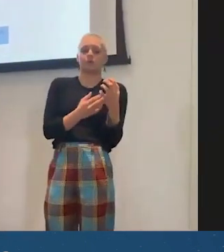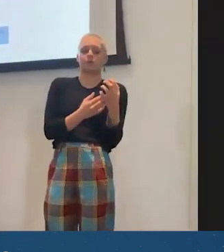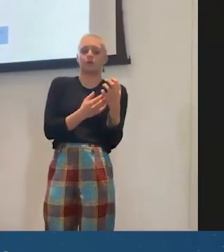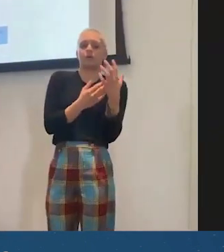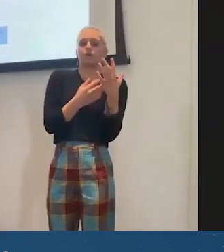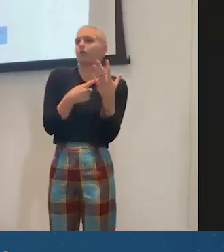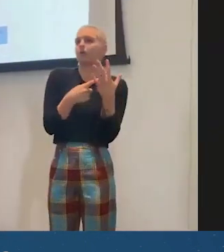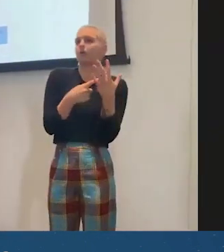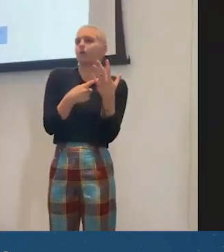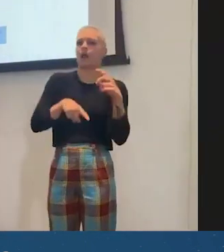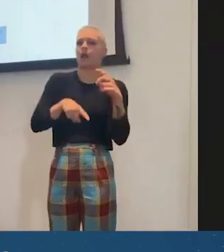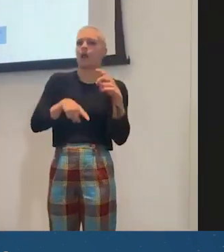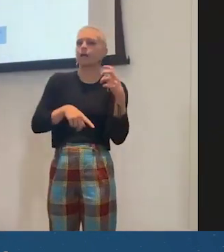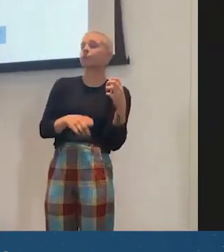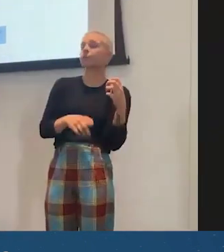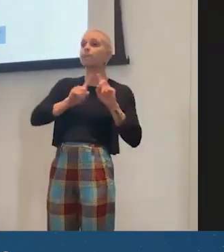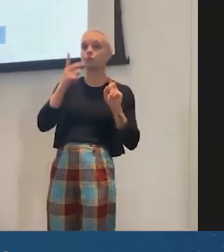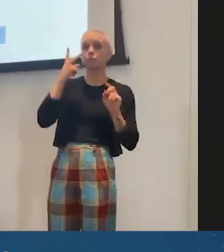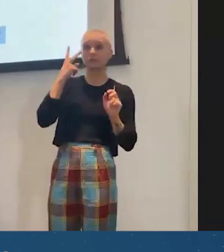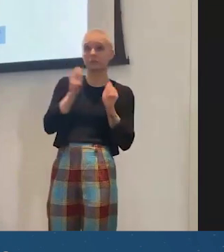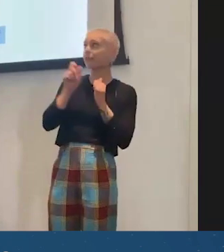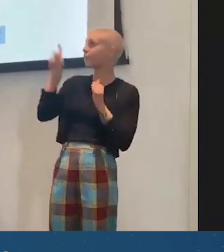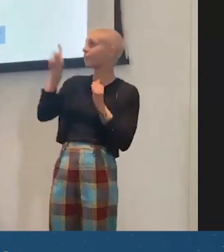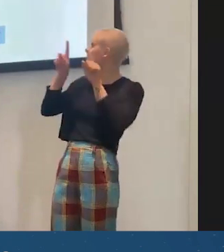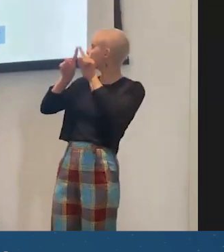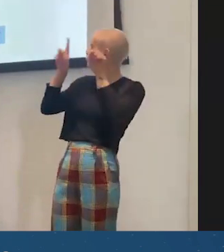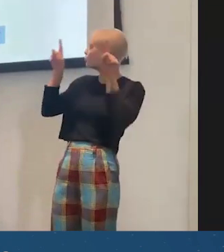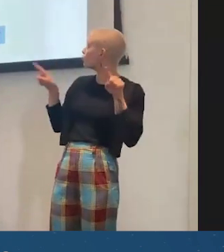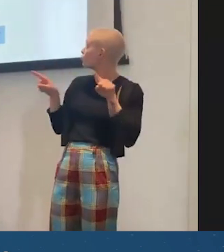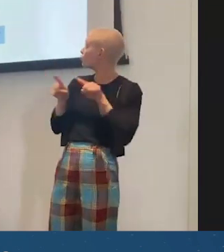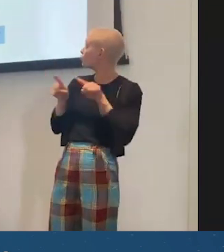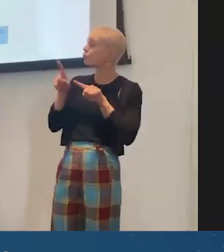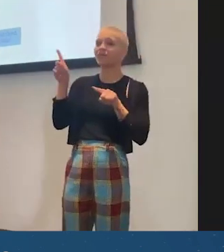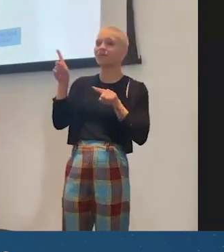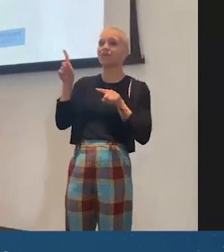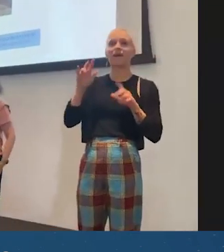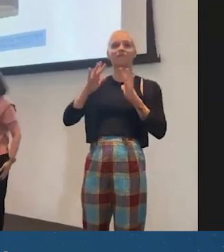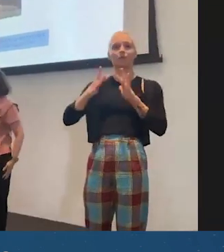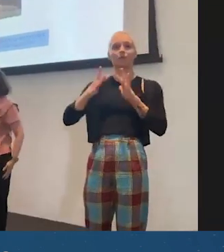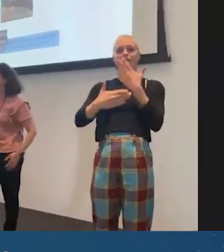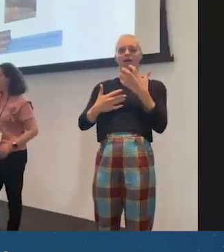However, you can see from on the screen, the patient regains that capacity to do so.